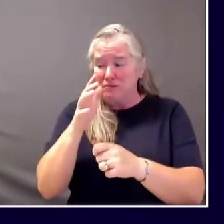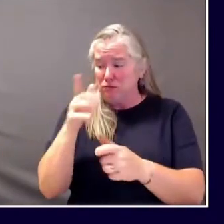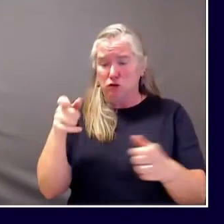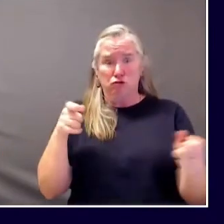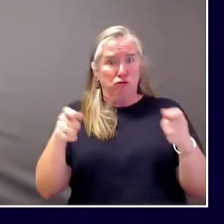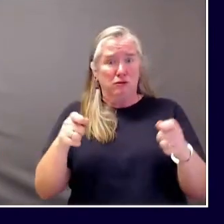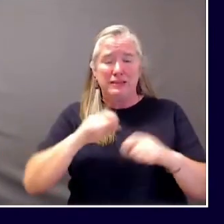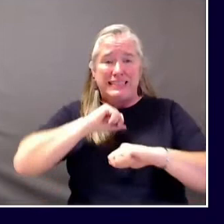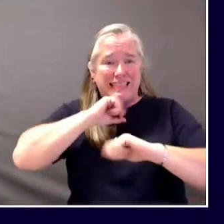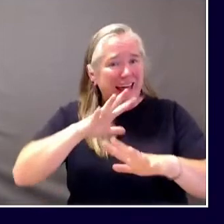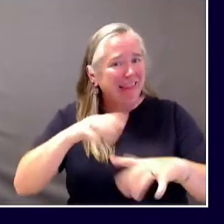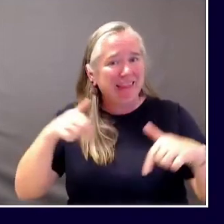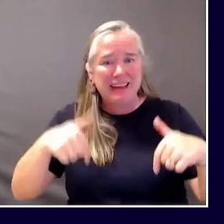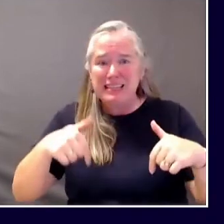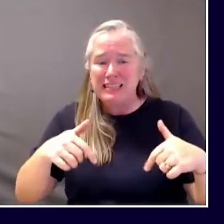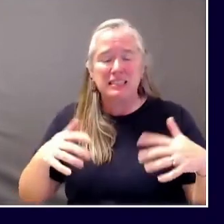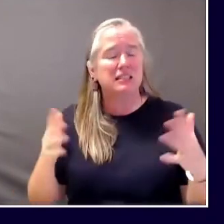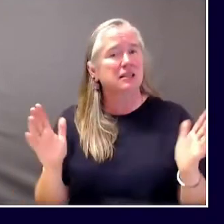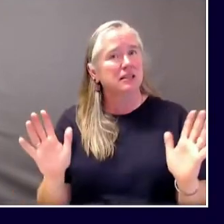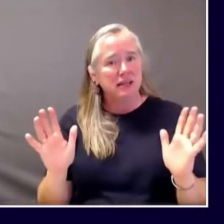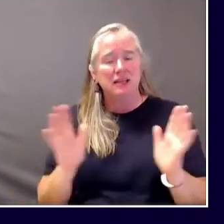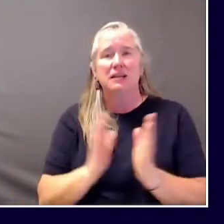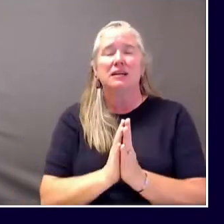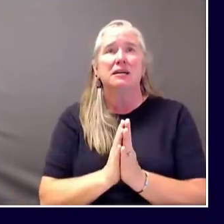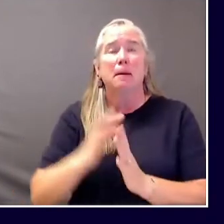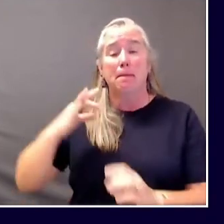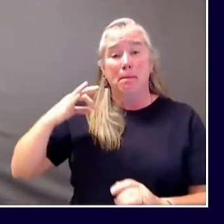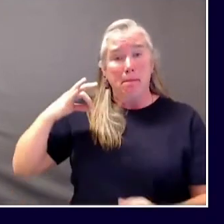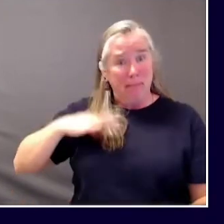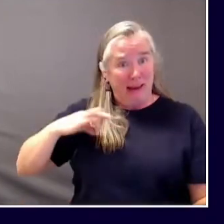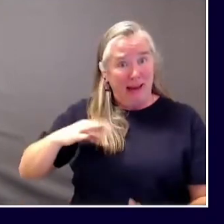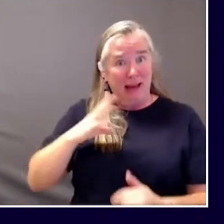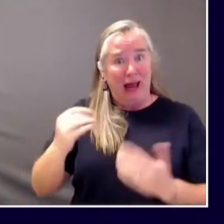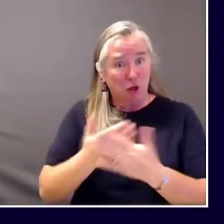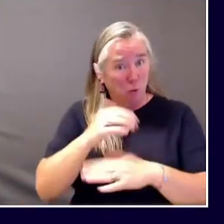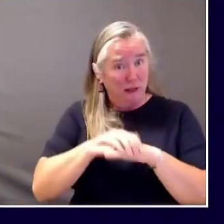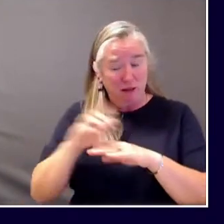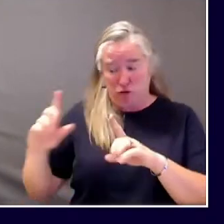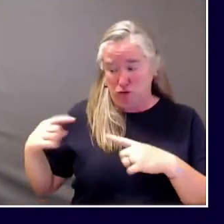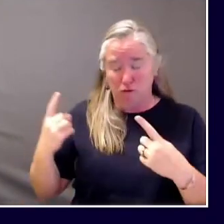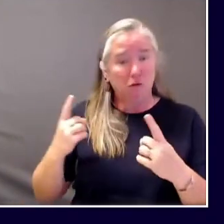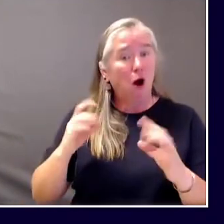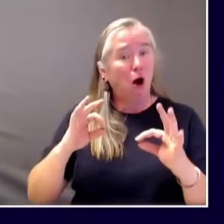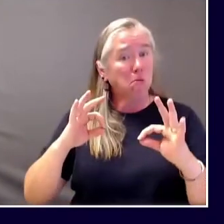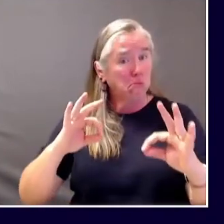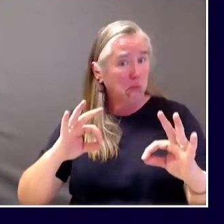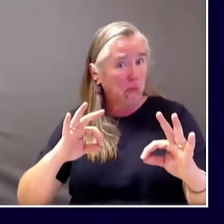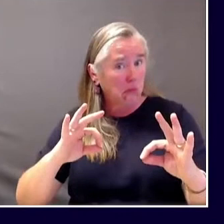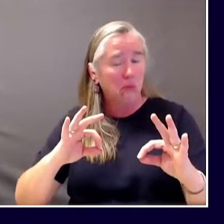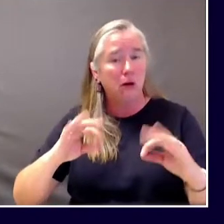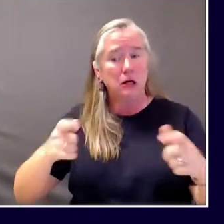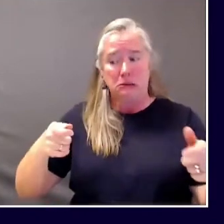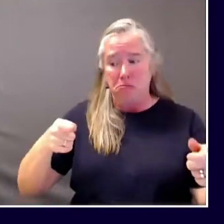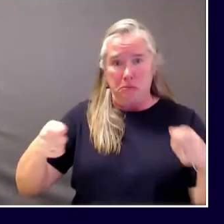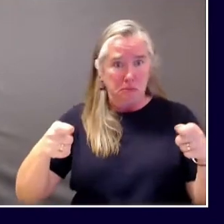up until now main in of the new